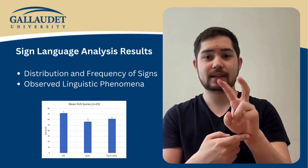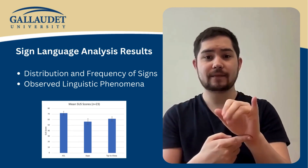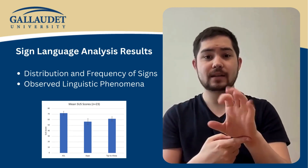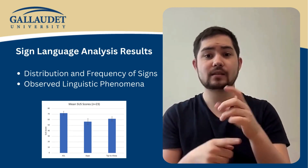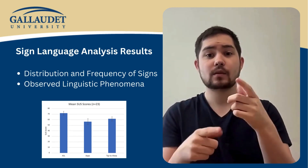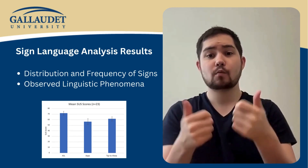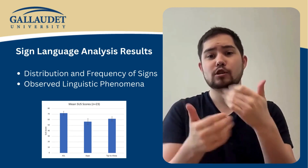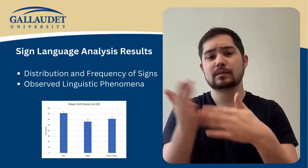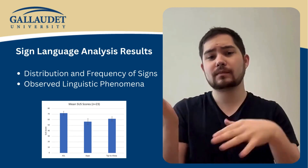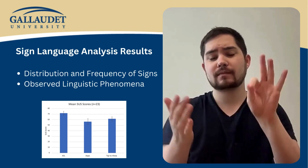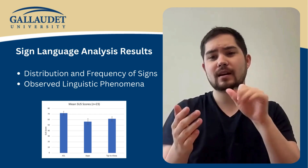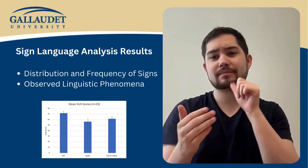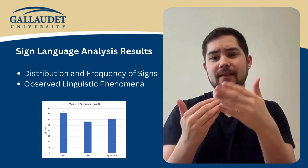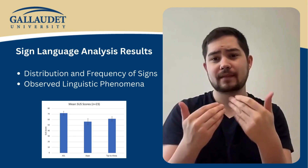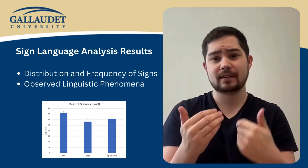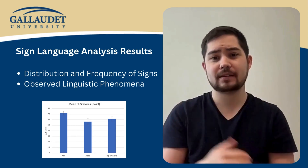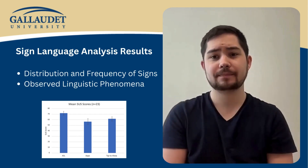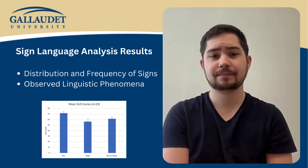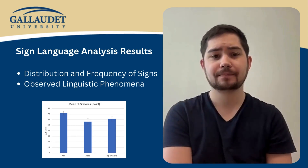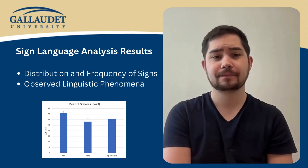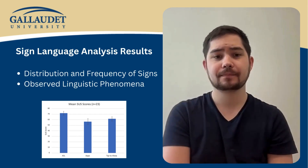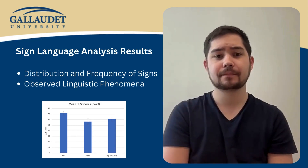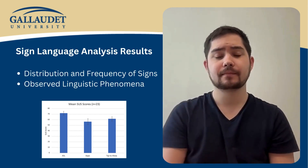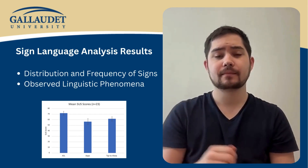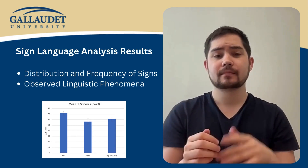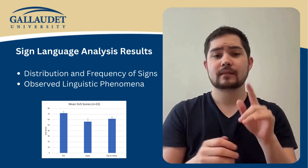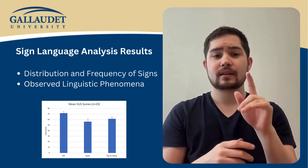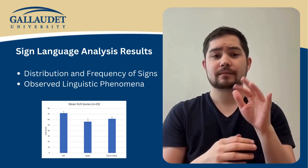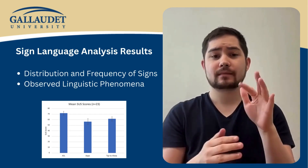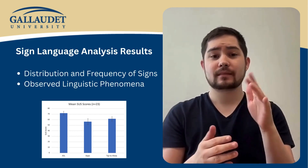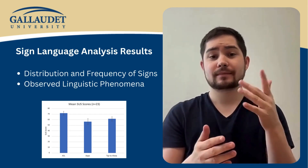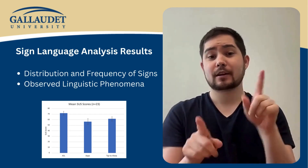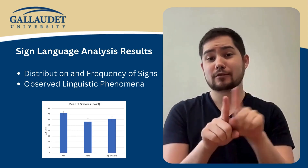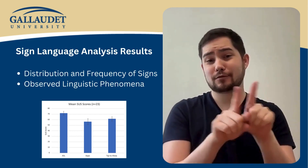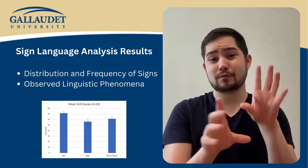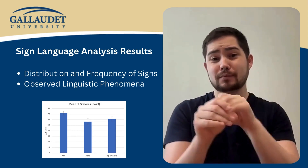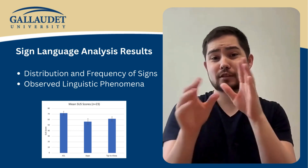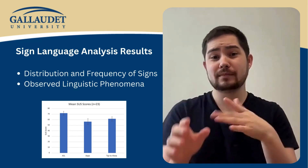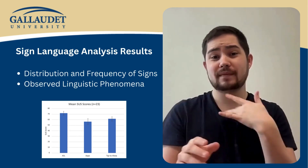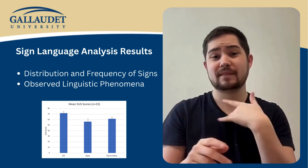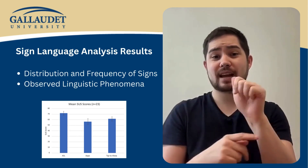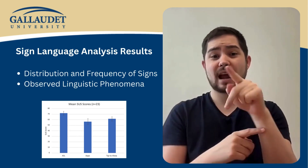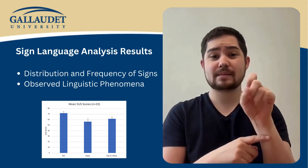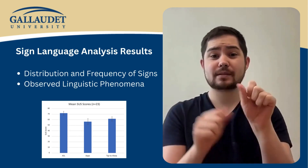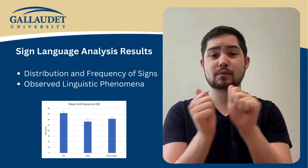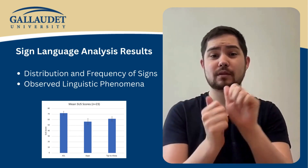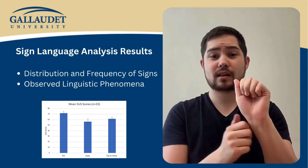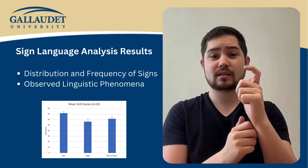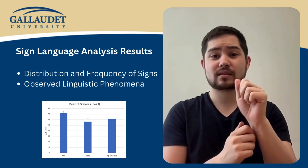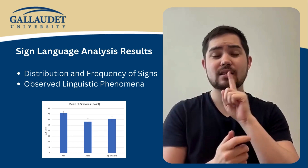move closer to the Alexa device, which some find inconvenient. Furthermore, participants feel Apps